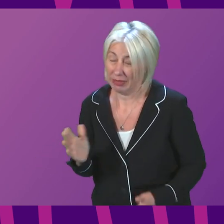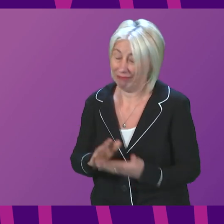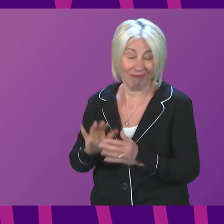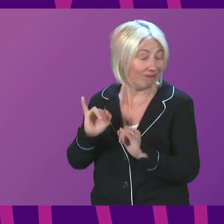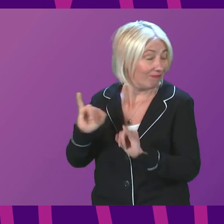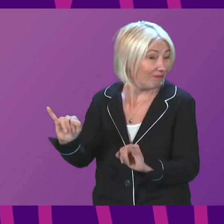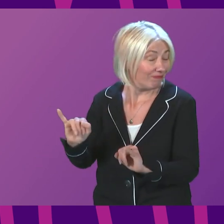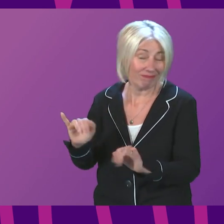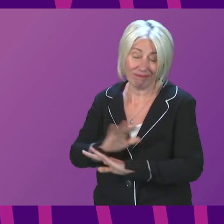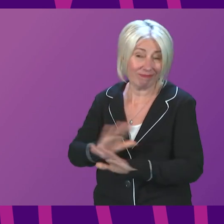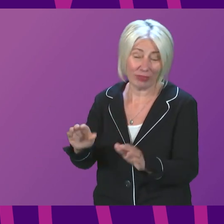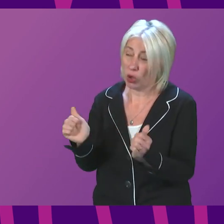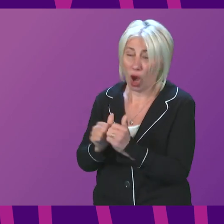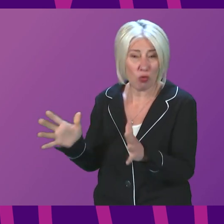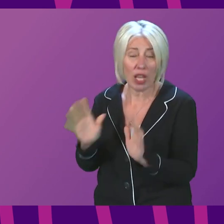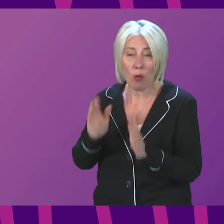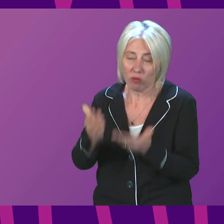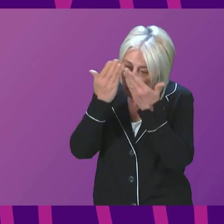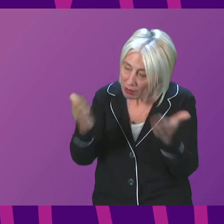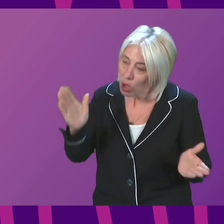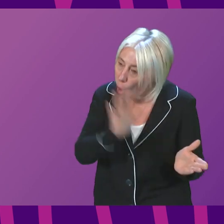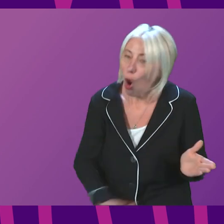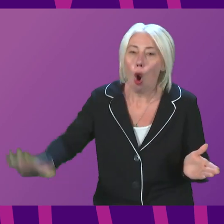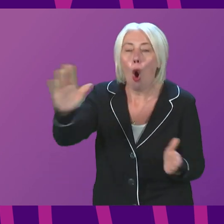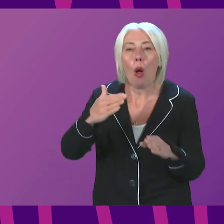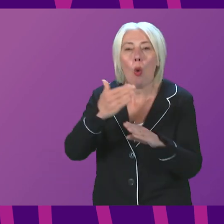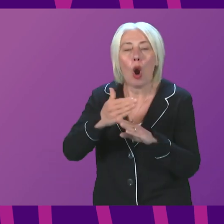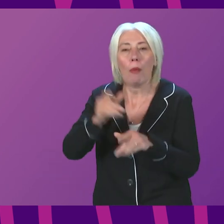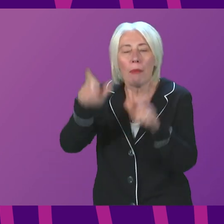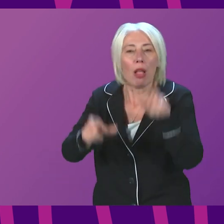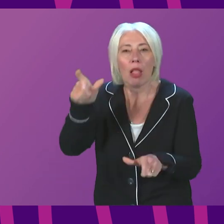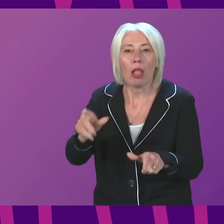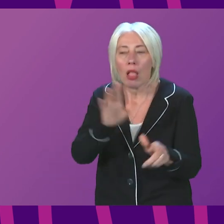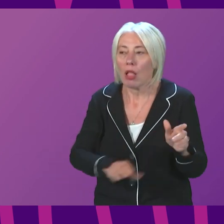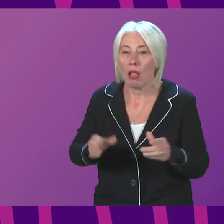We should respect workers across our economy; we should respect public sector workers; and